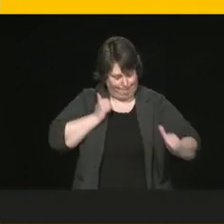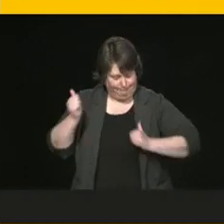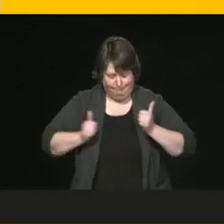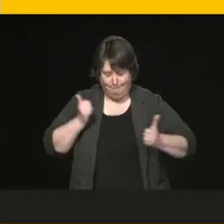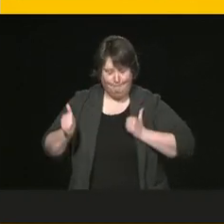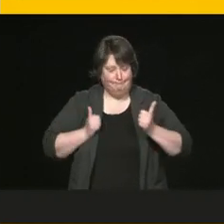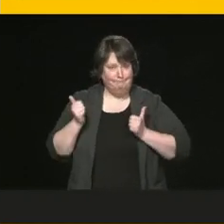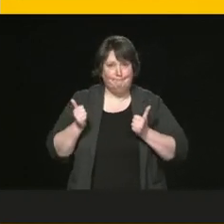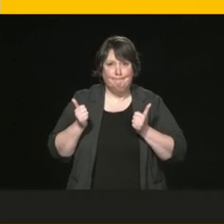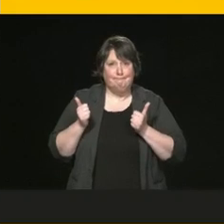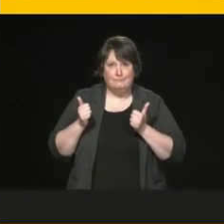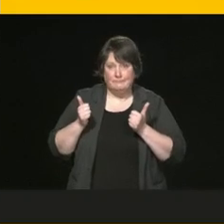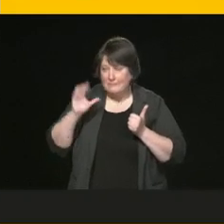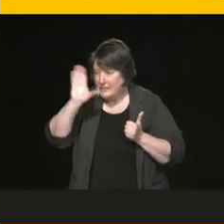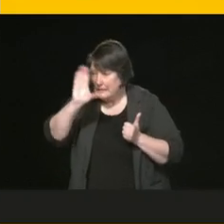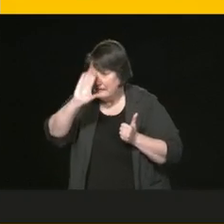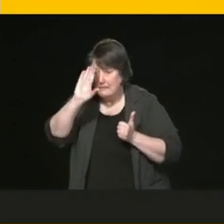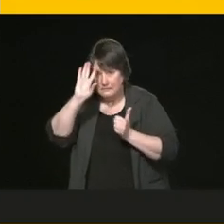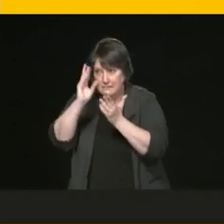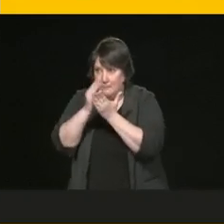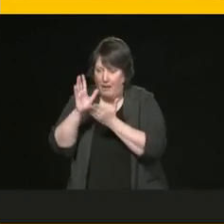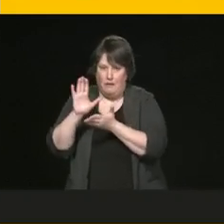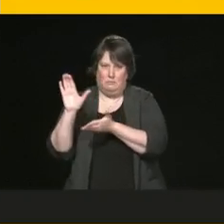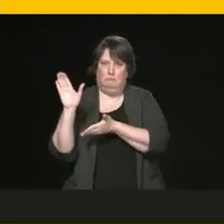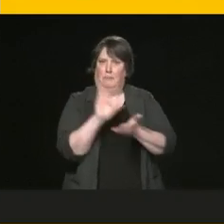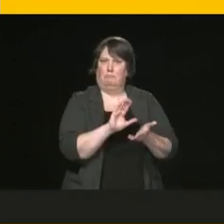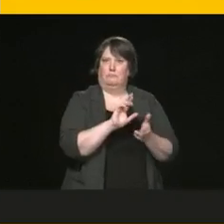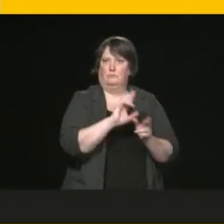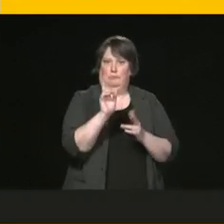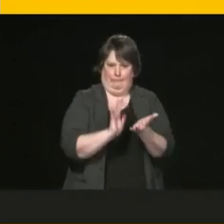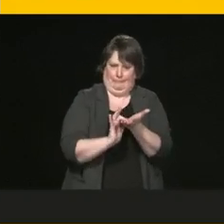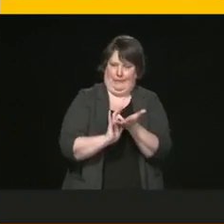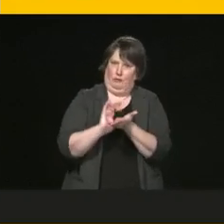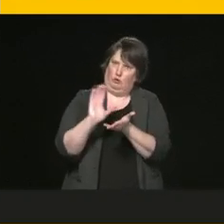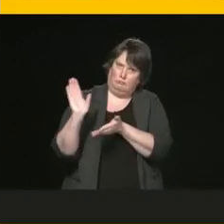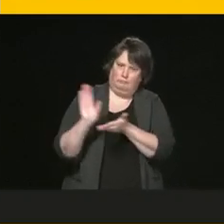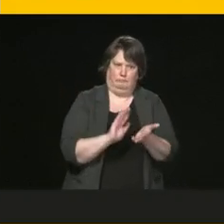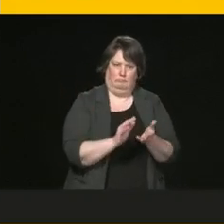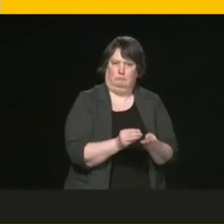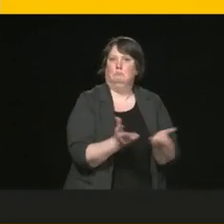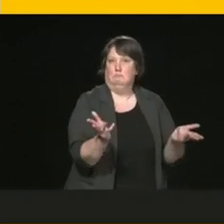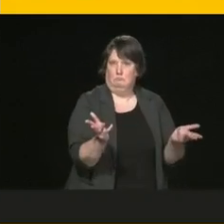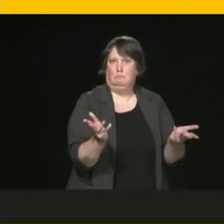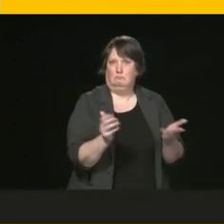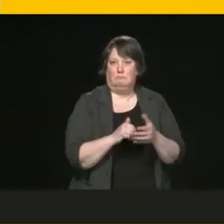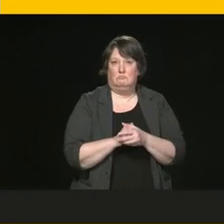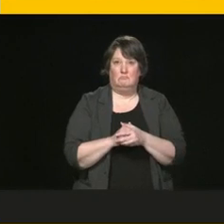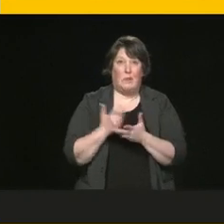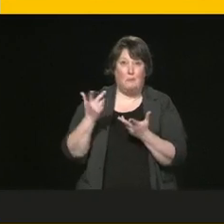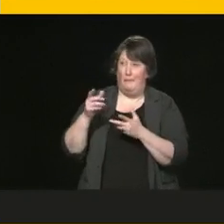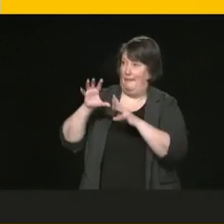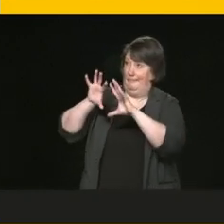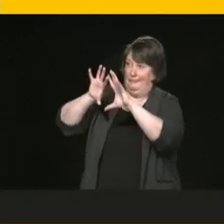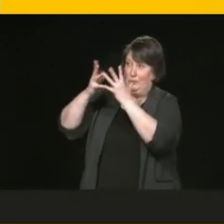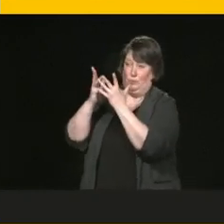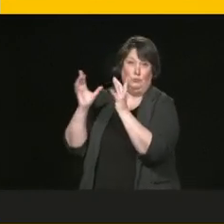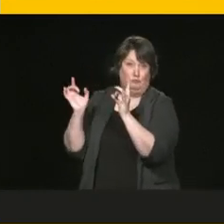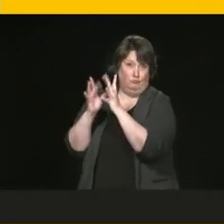AND WE WILL ALWAYS DO WHATEVER WE NEED TO DO TO ENSURE THAT